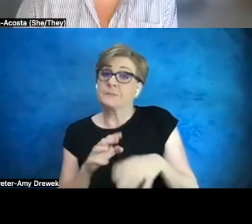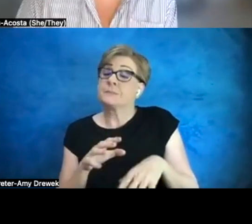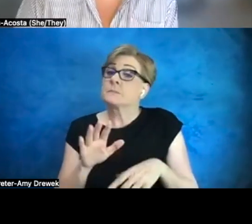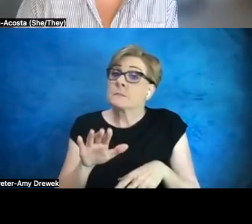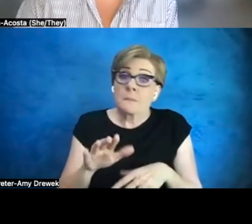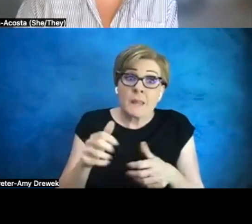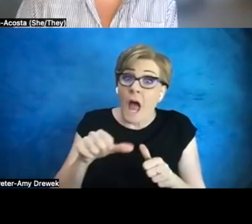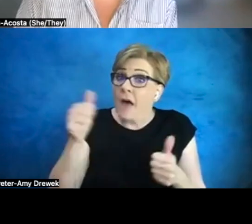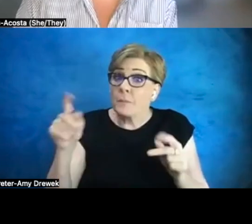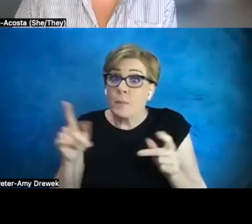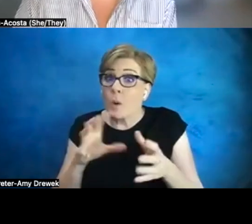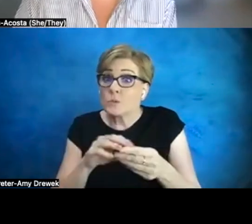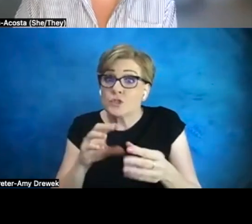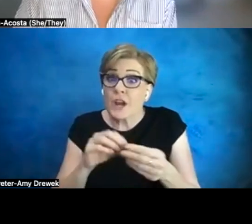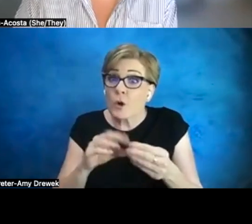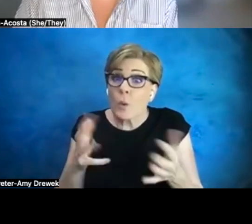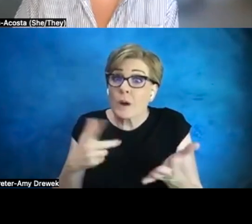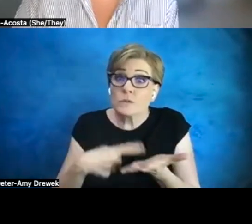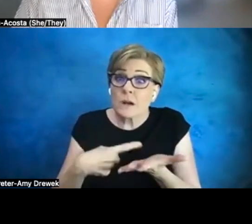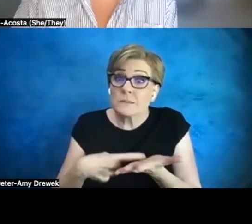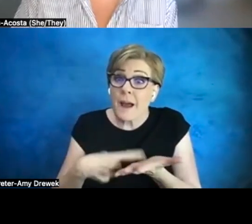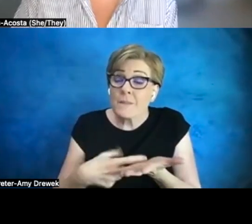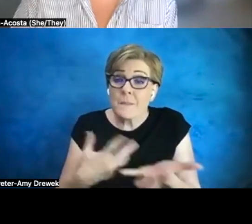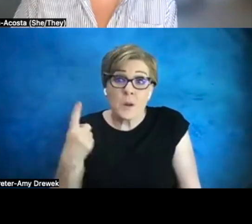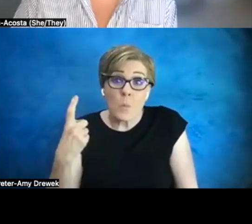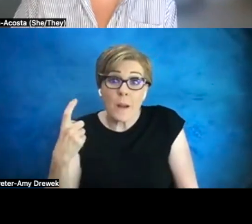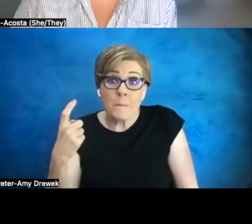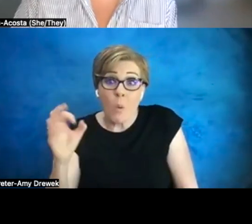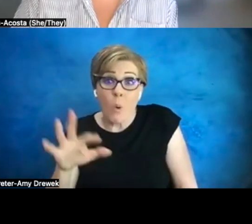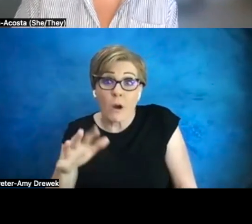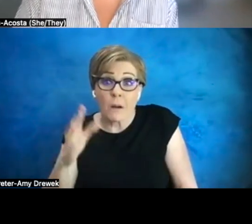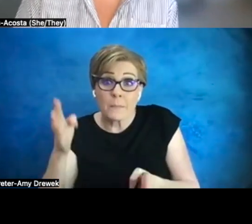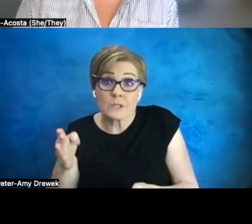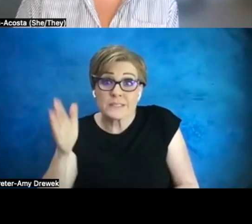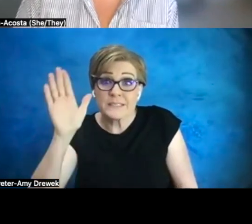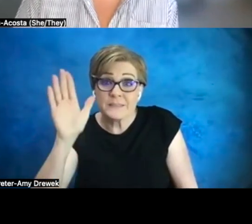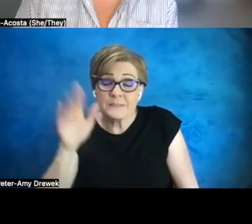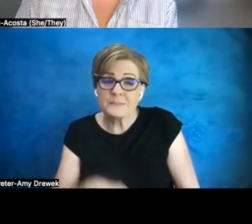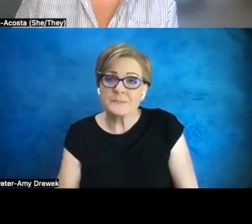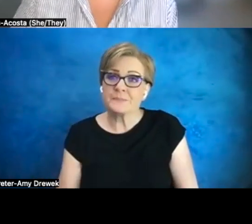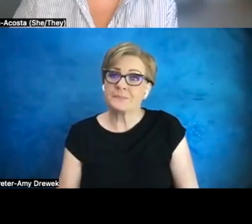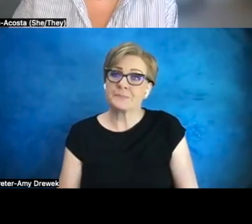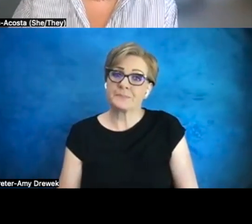I'd love to hear from one more person before we move on to our final closing.